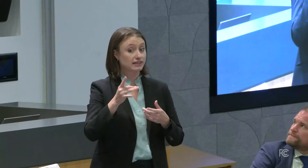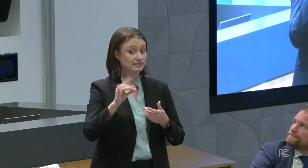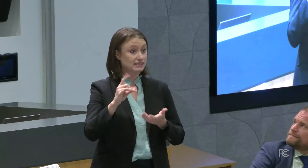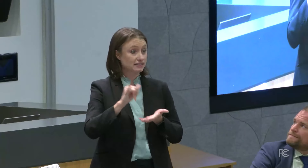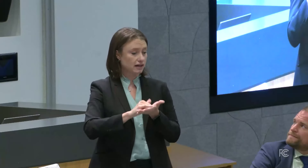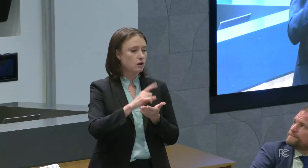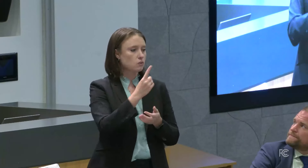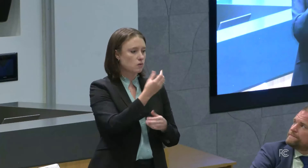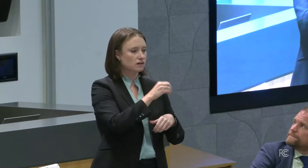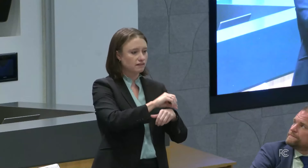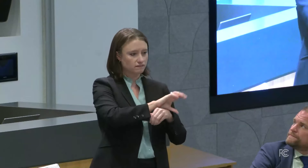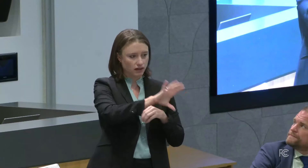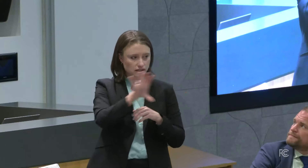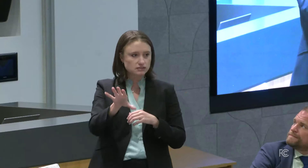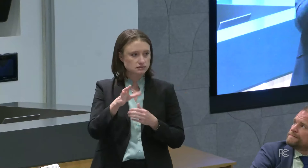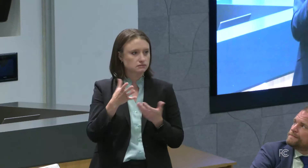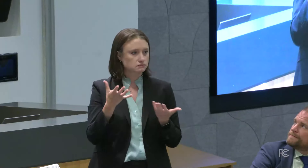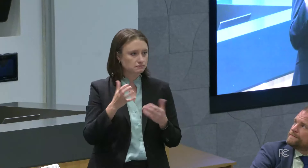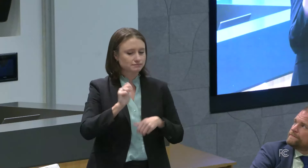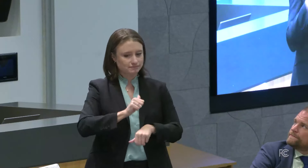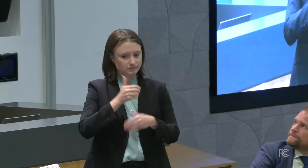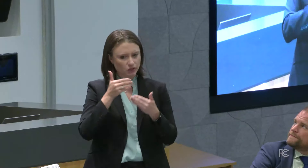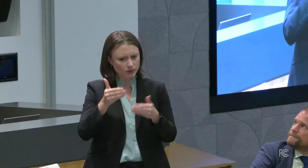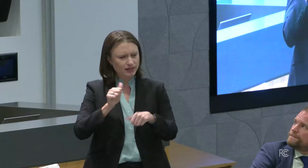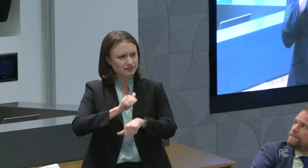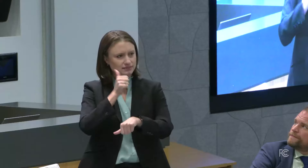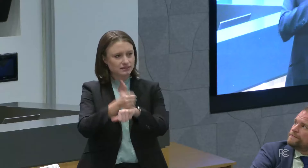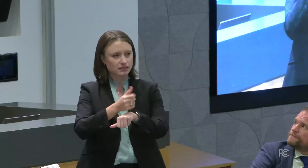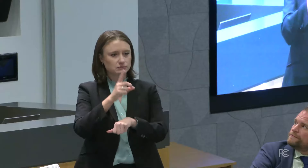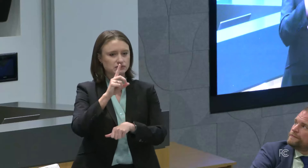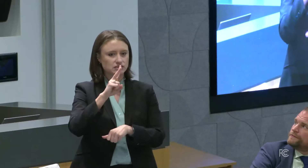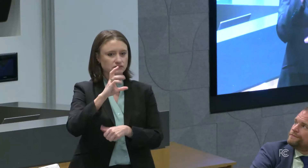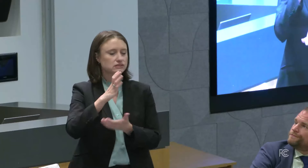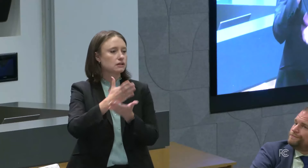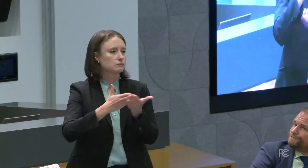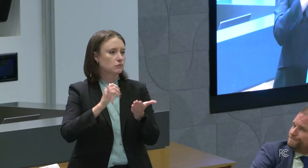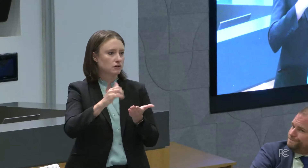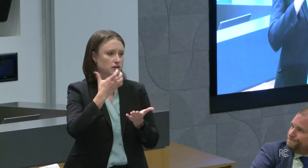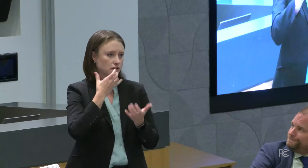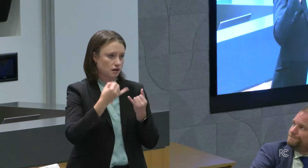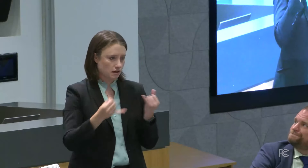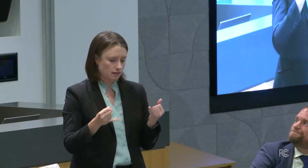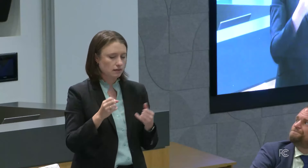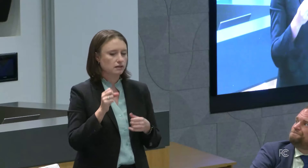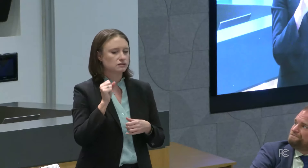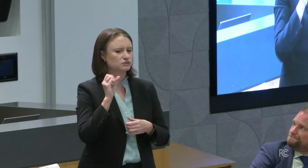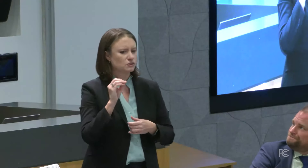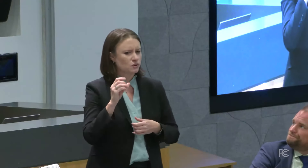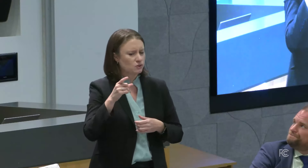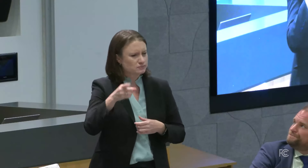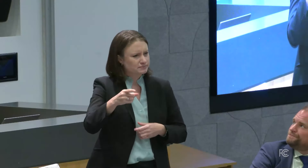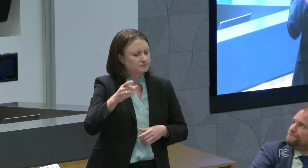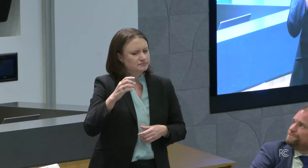COMMUNITY AND LEADERS FROM THE DEAF COMMUNITY SO THEY WORKED WITH THEM TO MAKE SURE THE HOTLINE WAS ACCESSIBLE TO PEOPLE WHO ARE DEAF AND HARD OF HEARING.